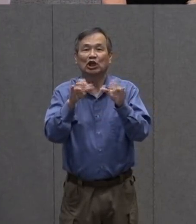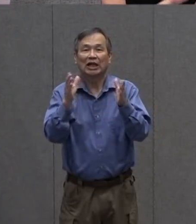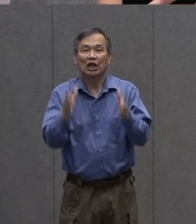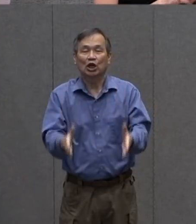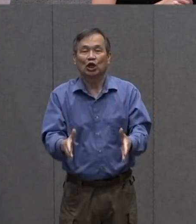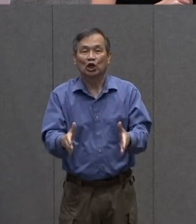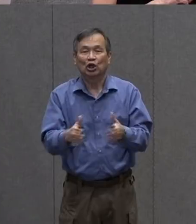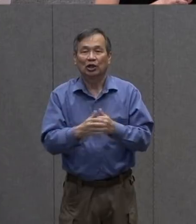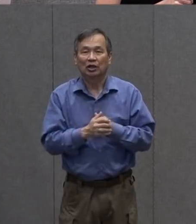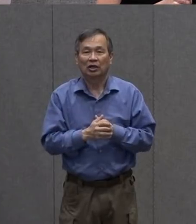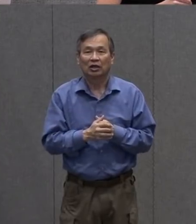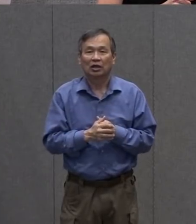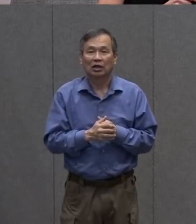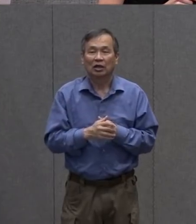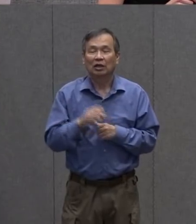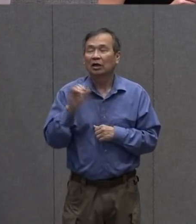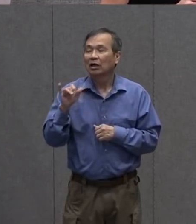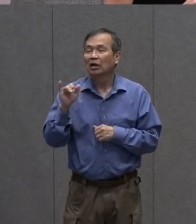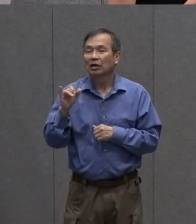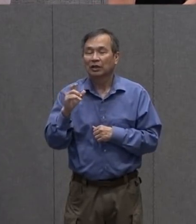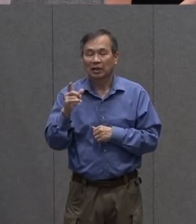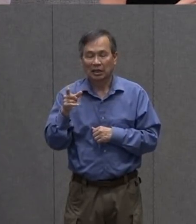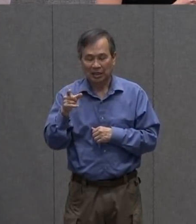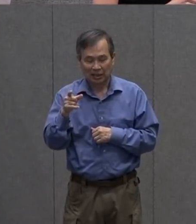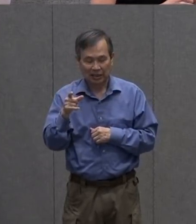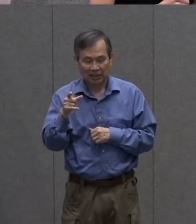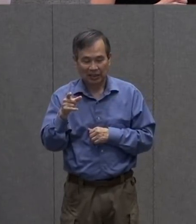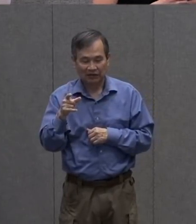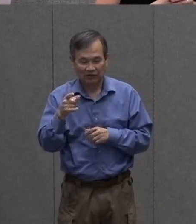I'm also gonna learn, use something that we learned last week.